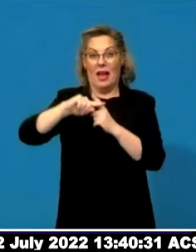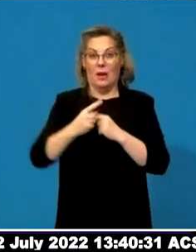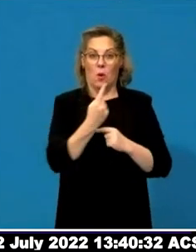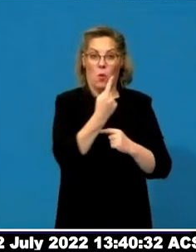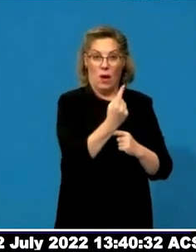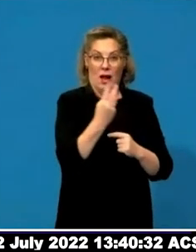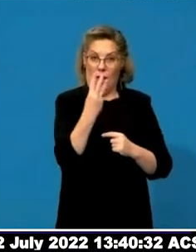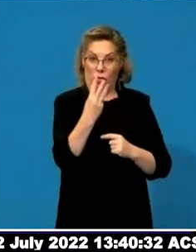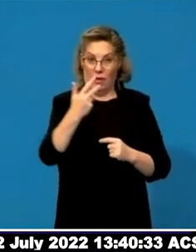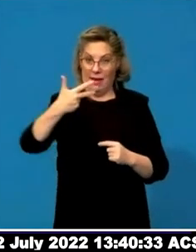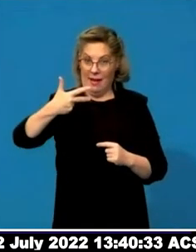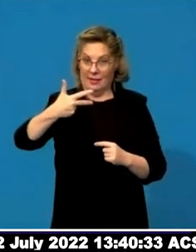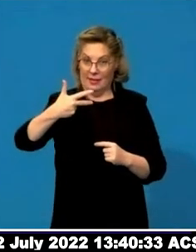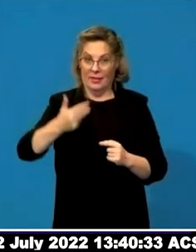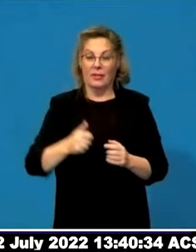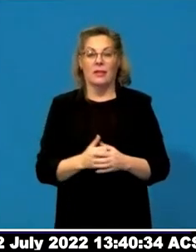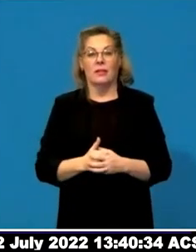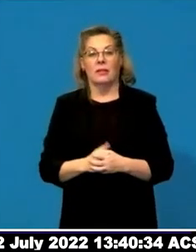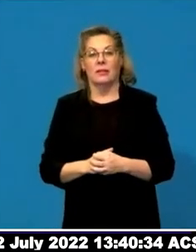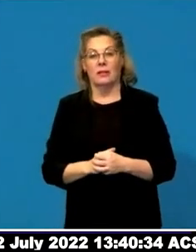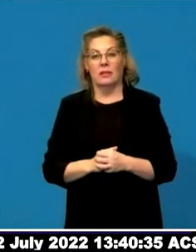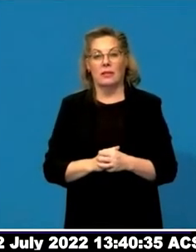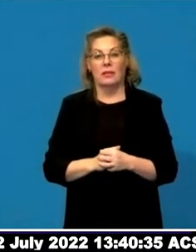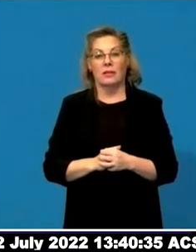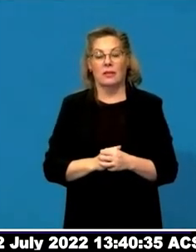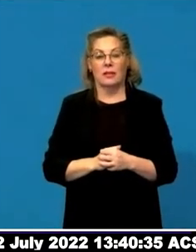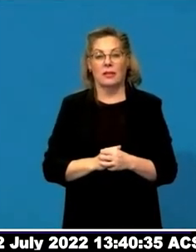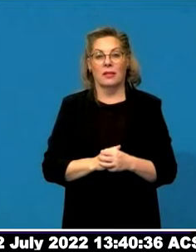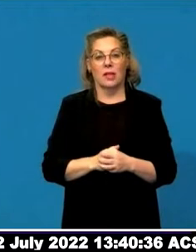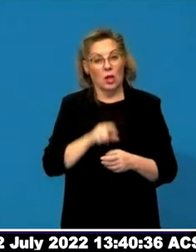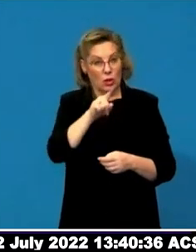And - that you have observed some goals